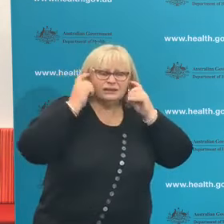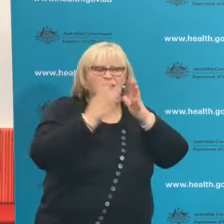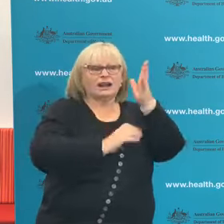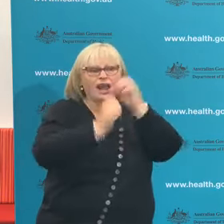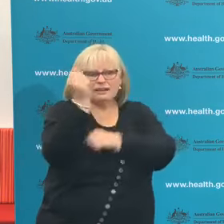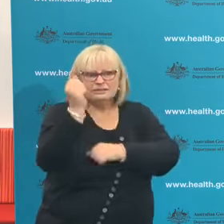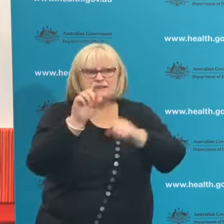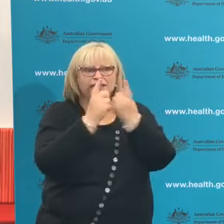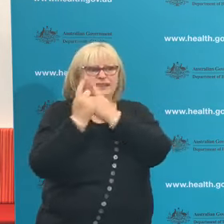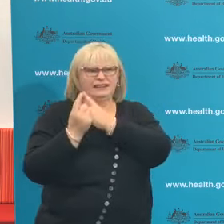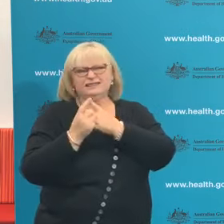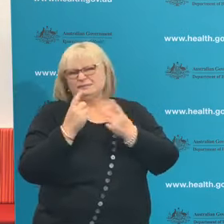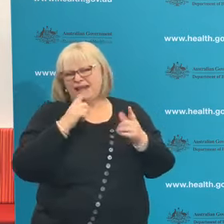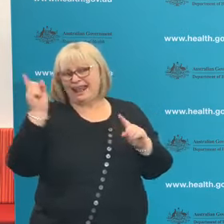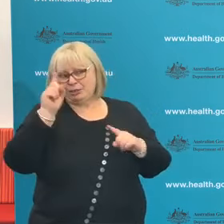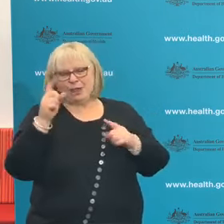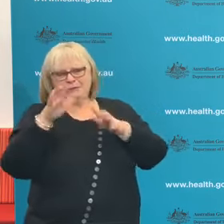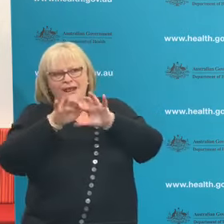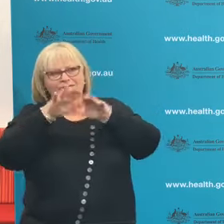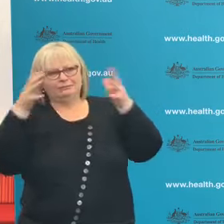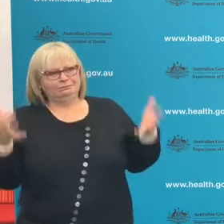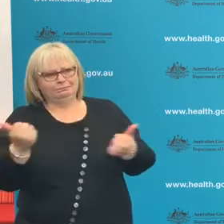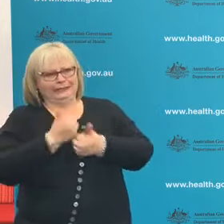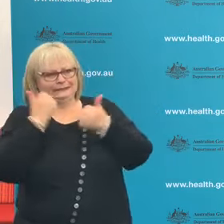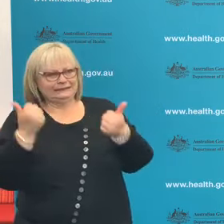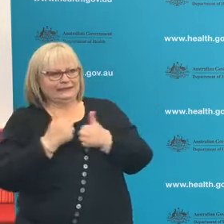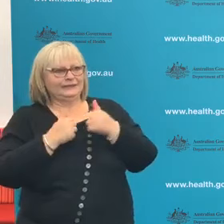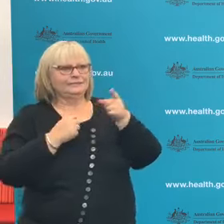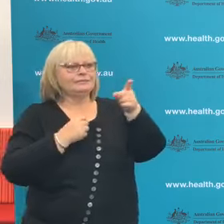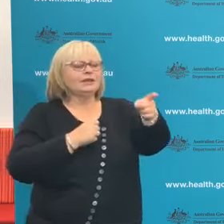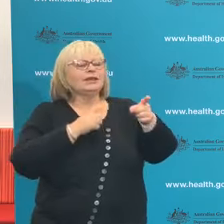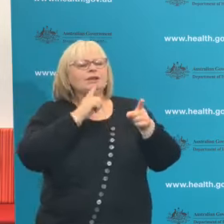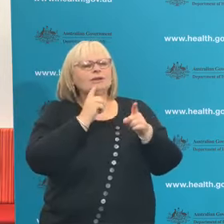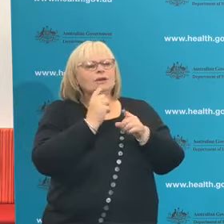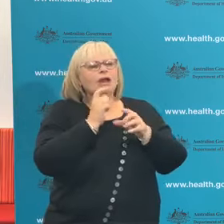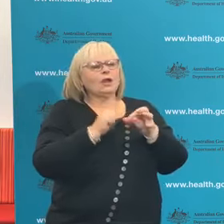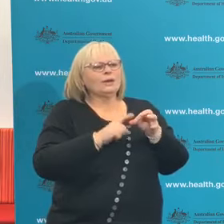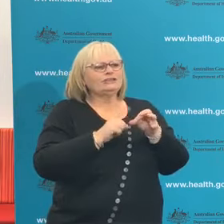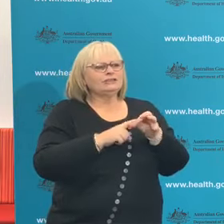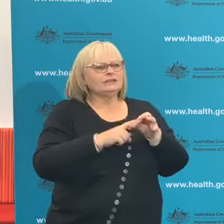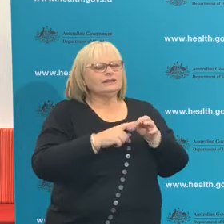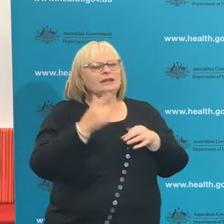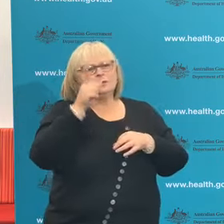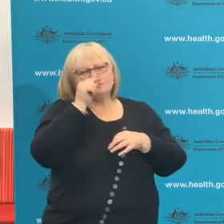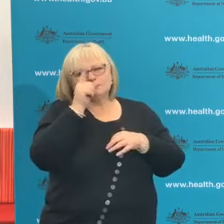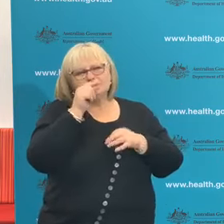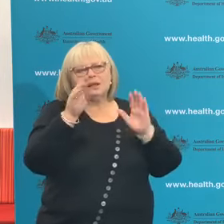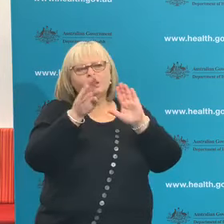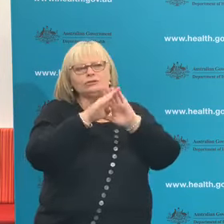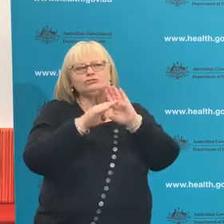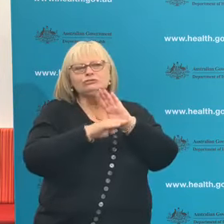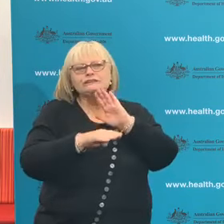You were saying before about possibly easing restrictions. Is it your view that if we maintain this